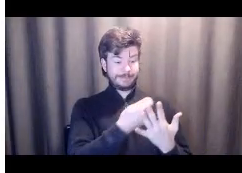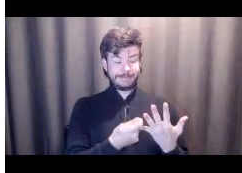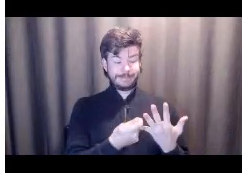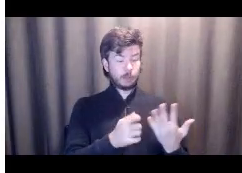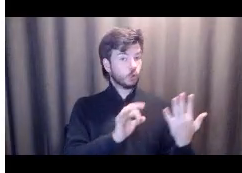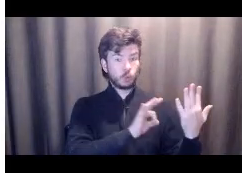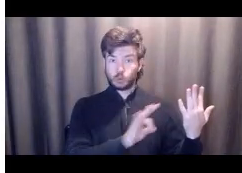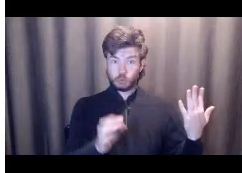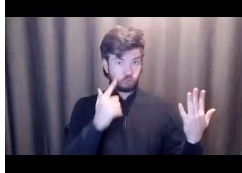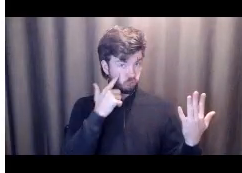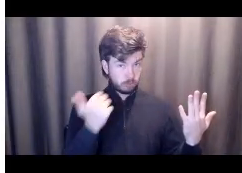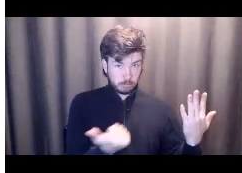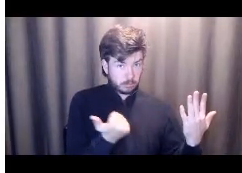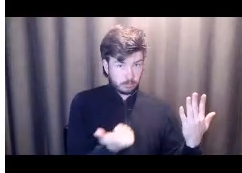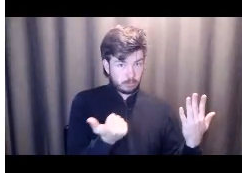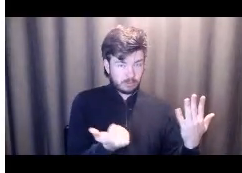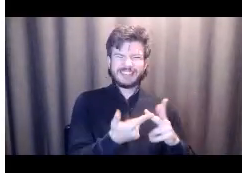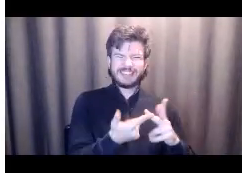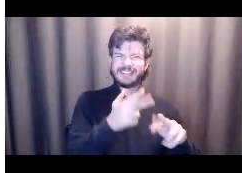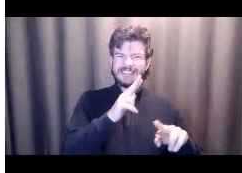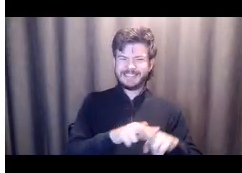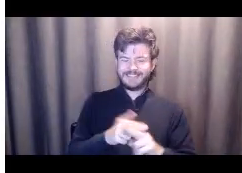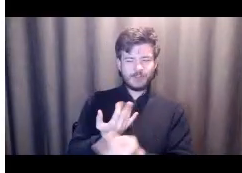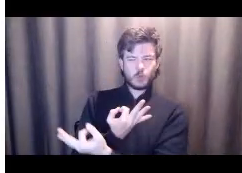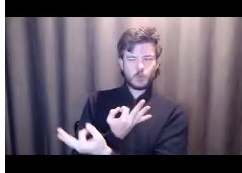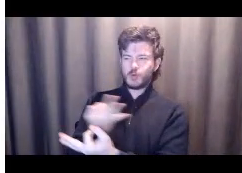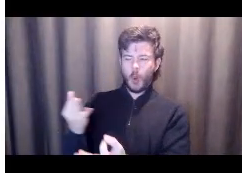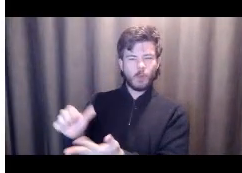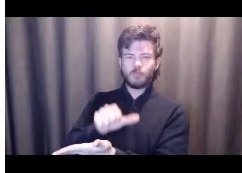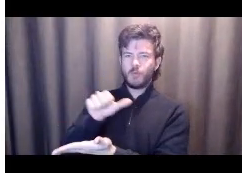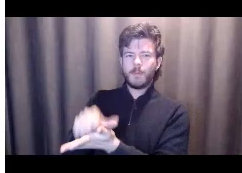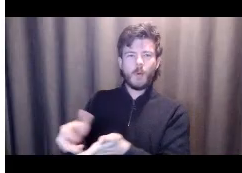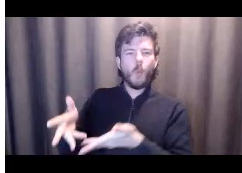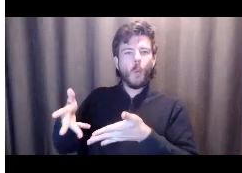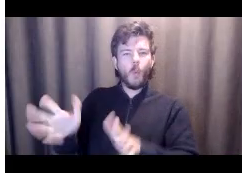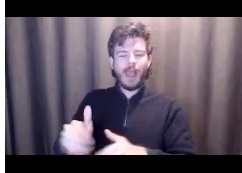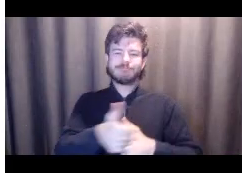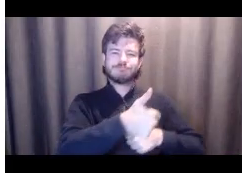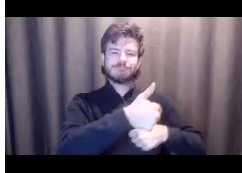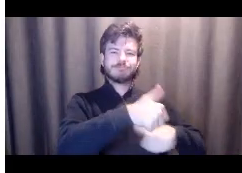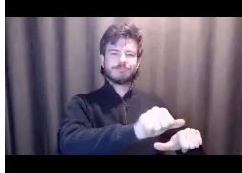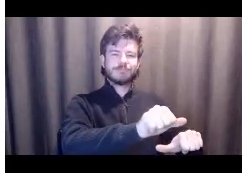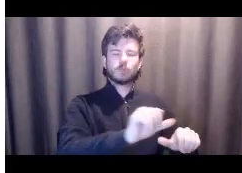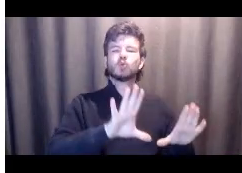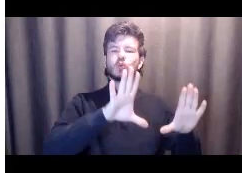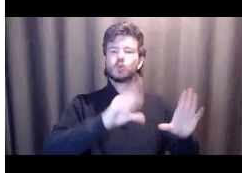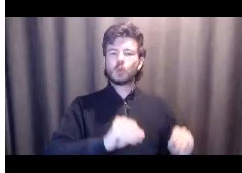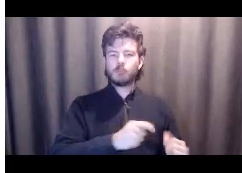no suitable safeguards or supports available to manage the risk to a participant.